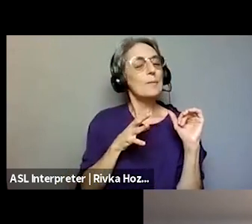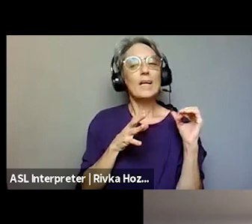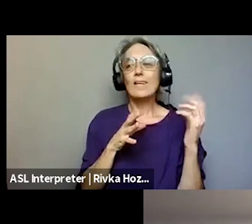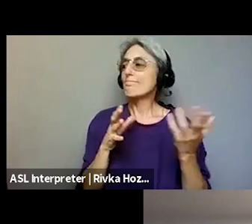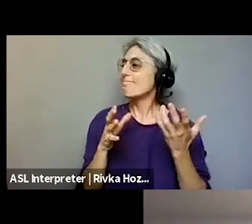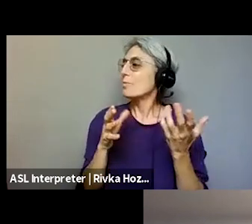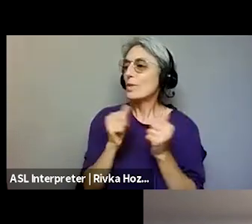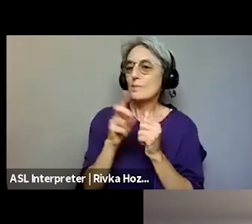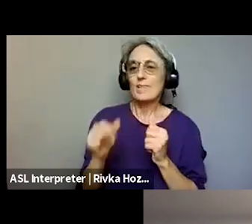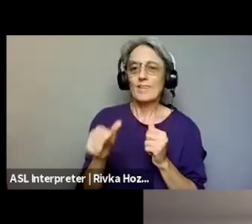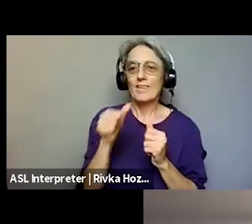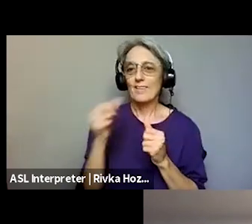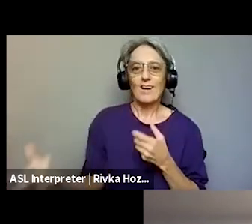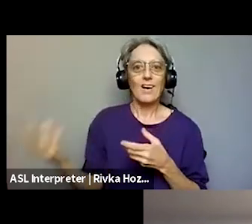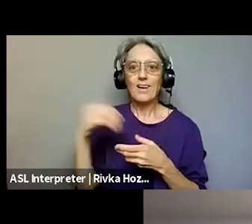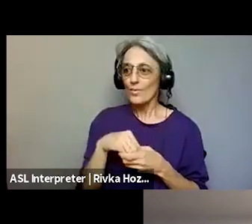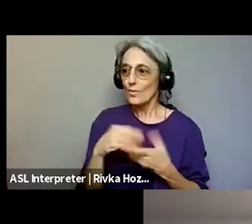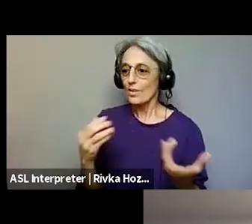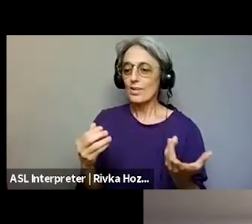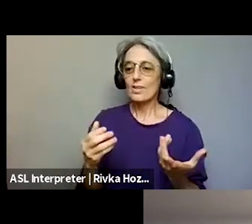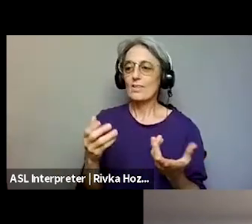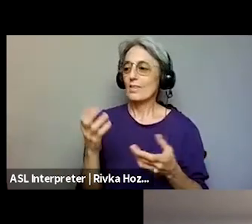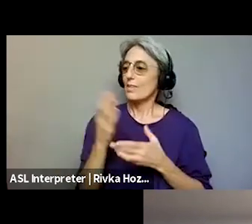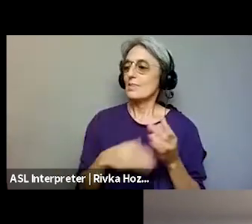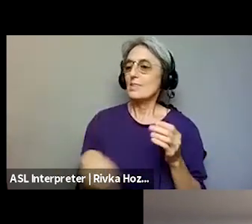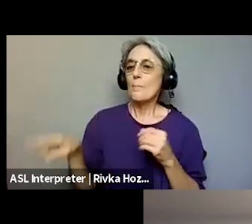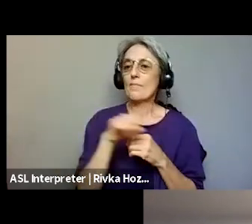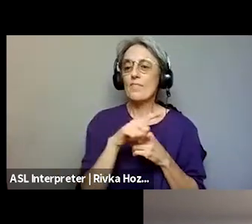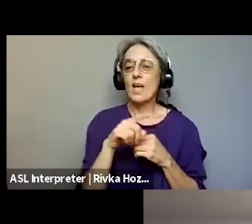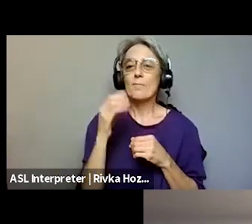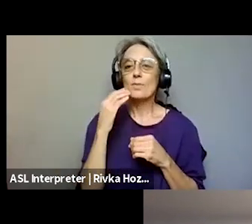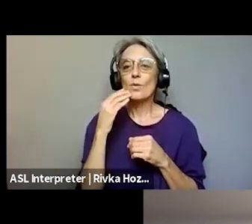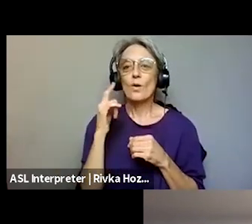mean some of them have been turned but where they’re expecting their spouses to carry them